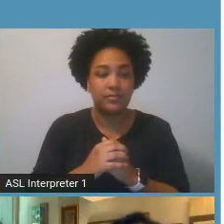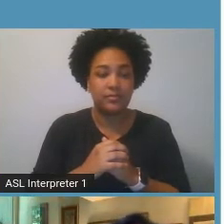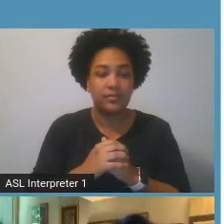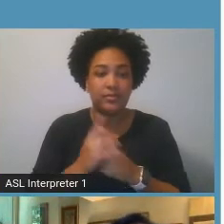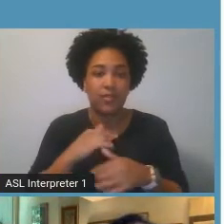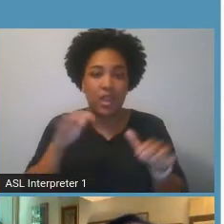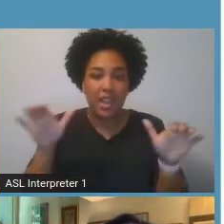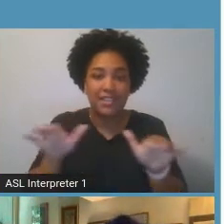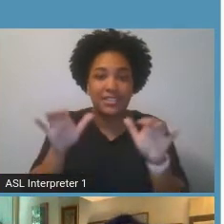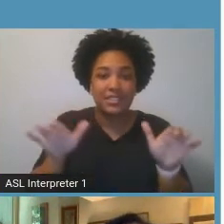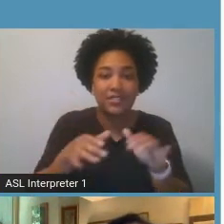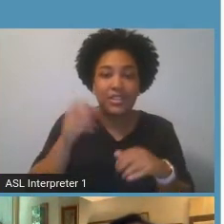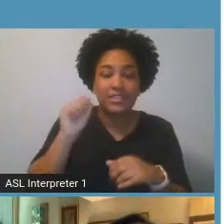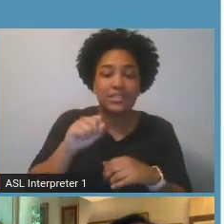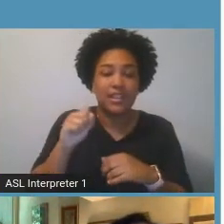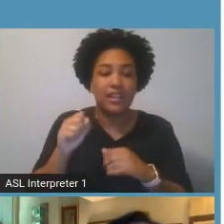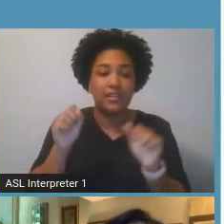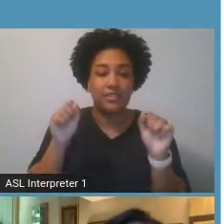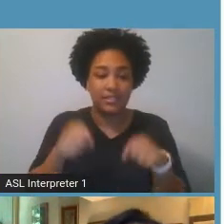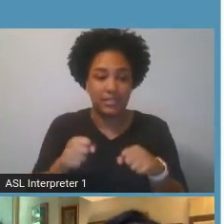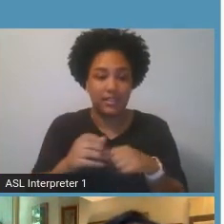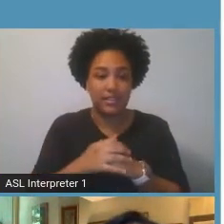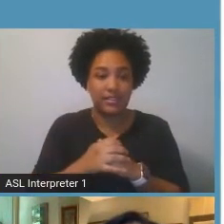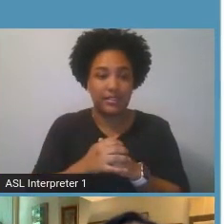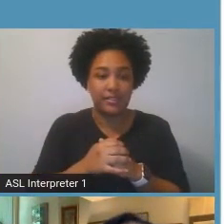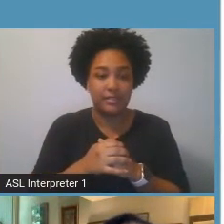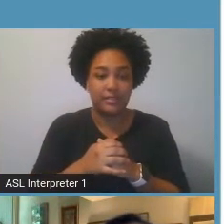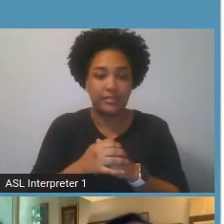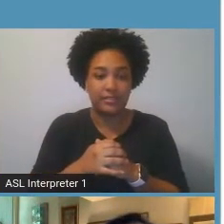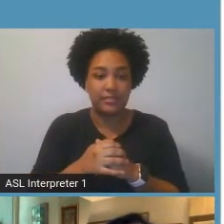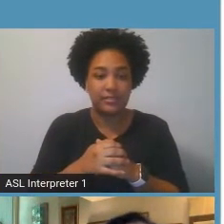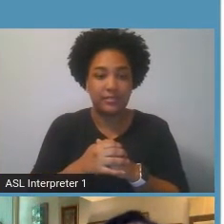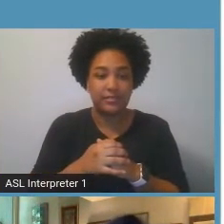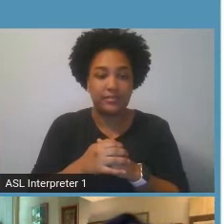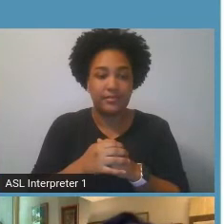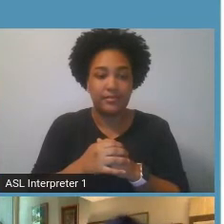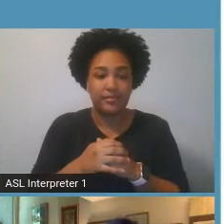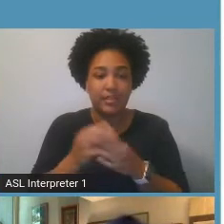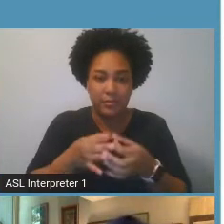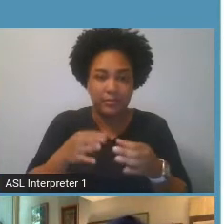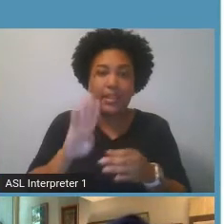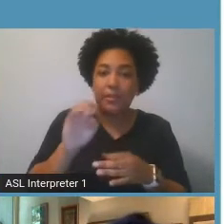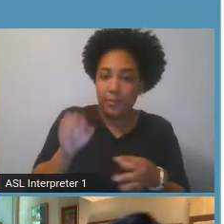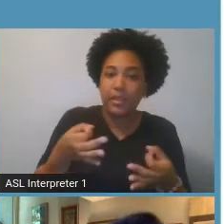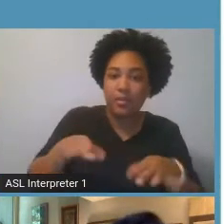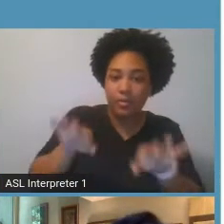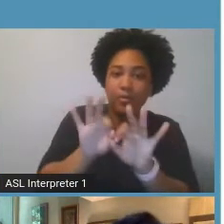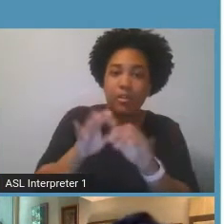of multimedia retrieval and virtual galleries. Also, lastly it adds value to your collection.